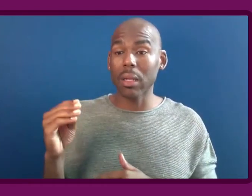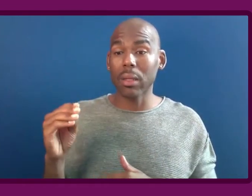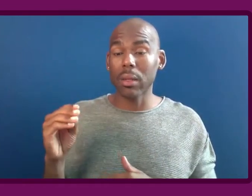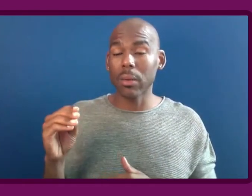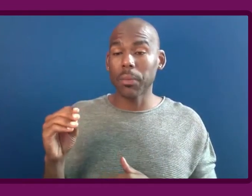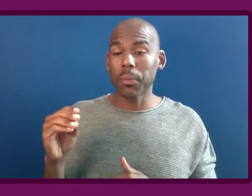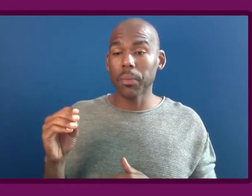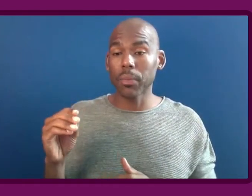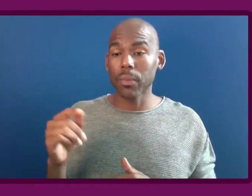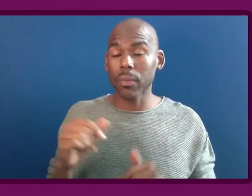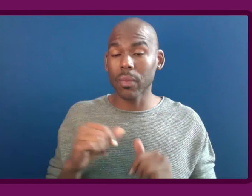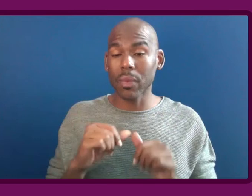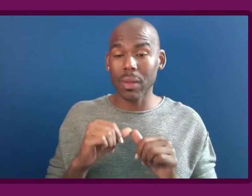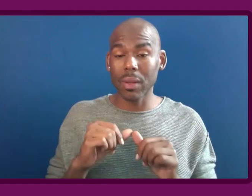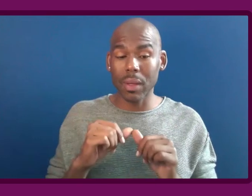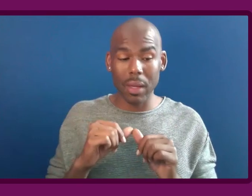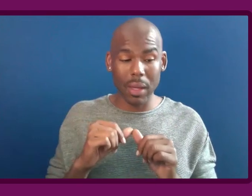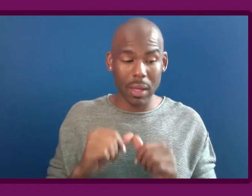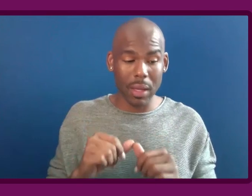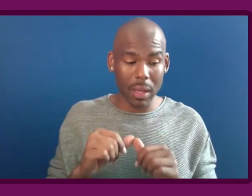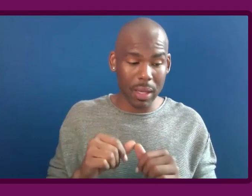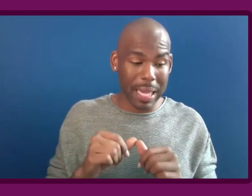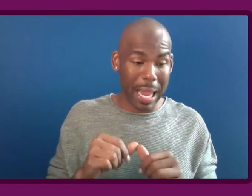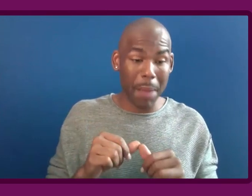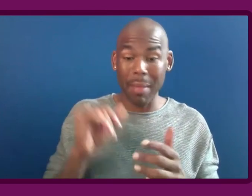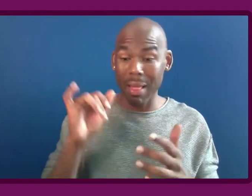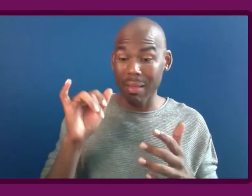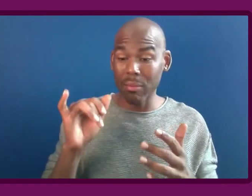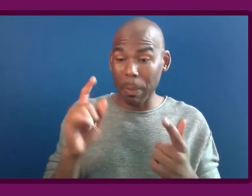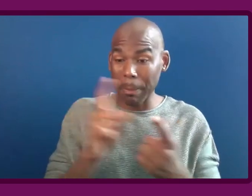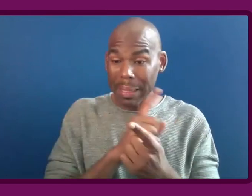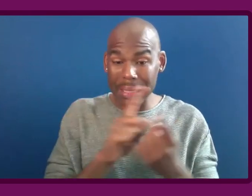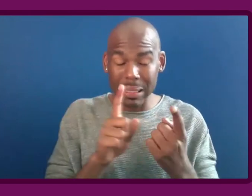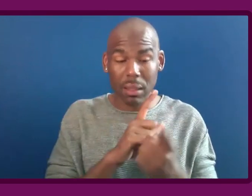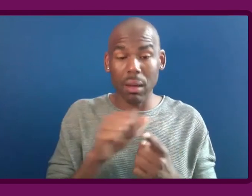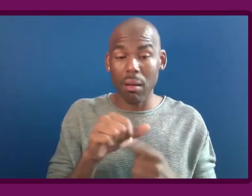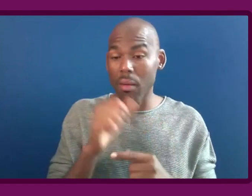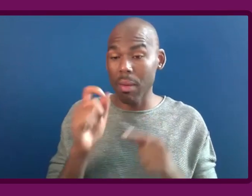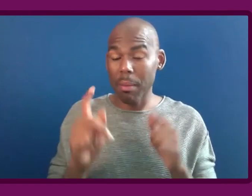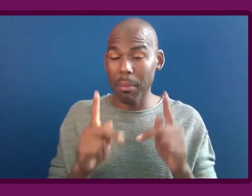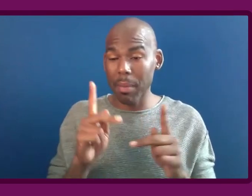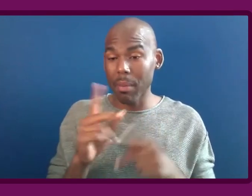My work has been, right now I lead the Diversity and Inclusion office for Tecnológico de Monterrey,